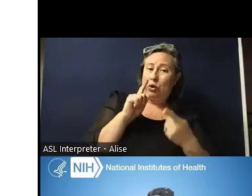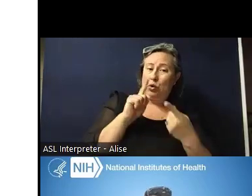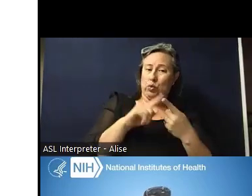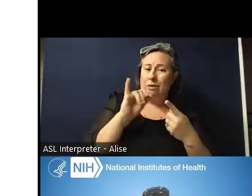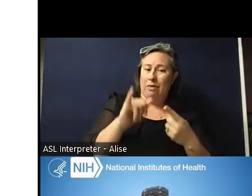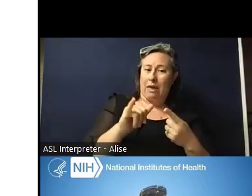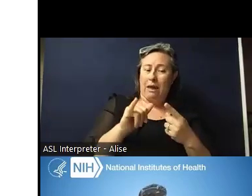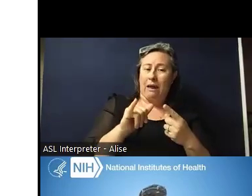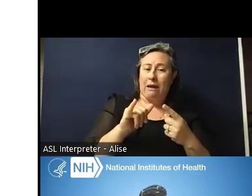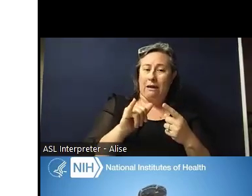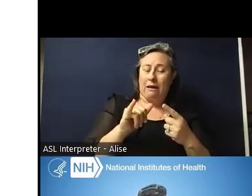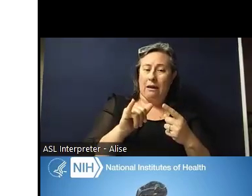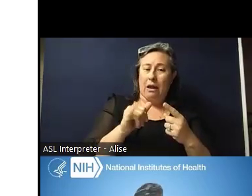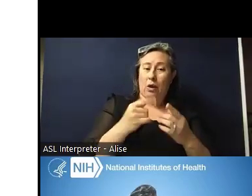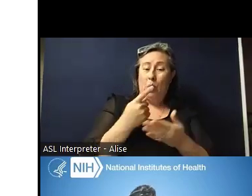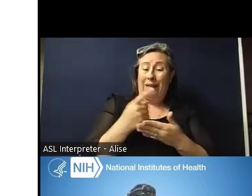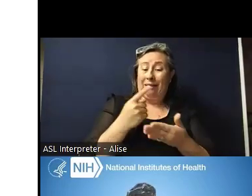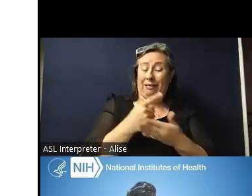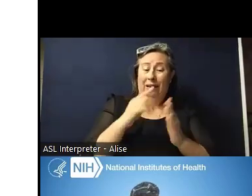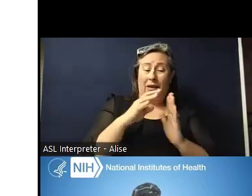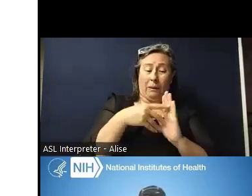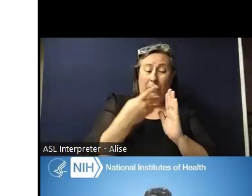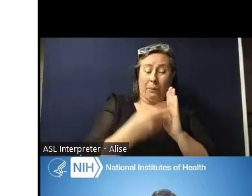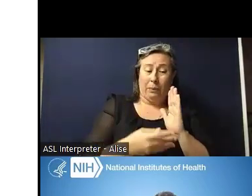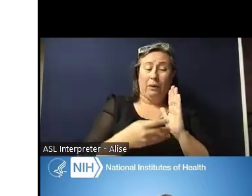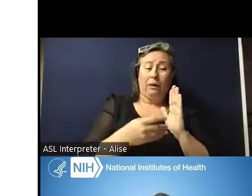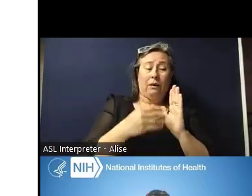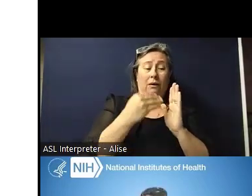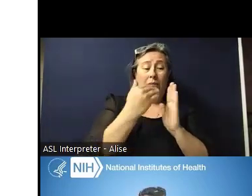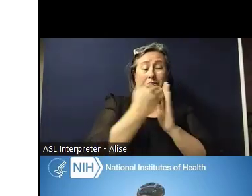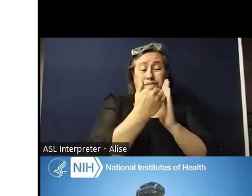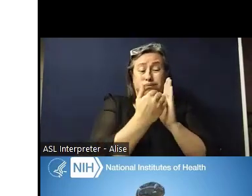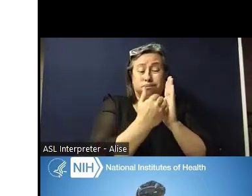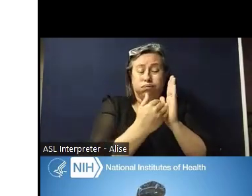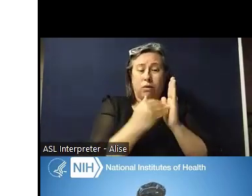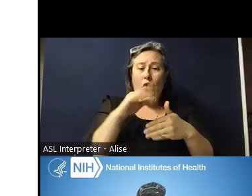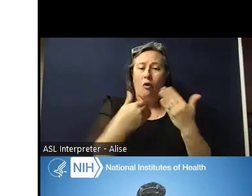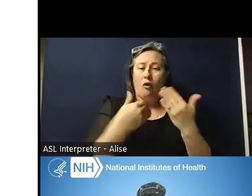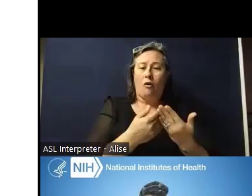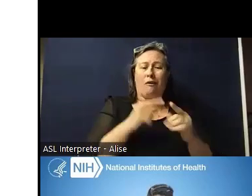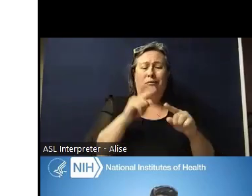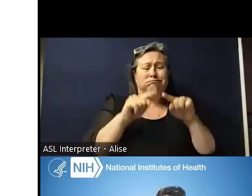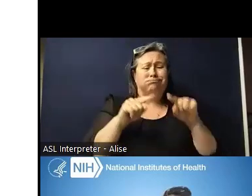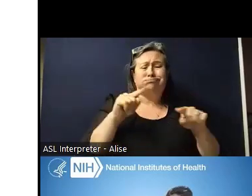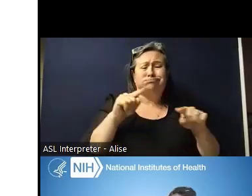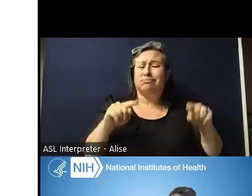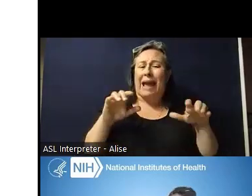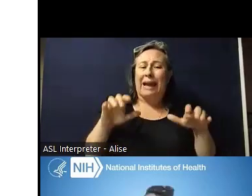and to obtain weekly table of contents for all of the fund activities and announcements